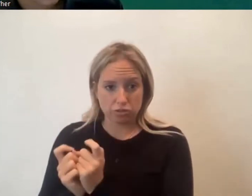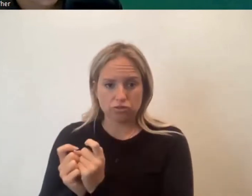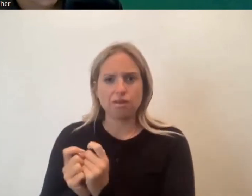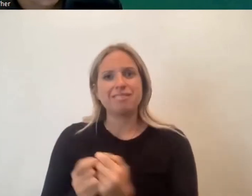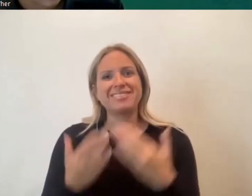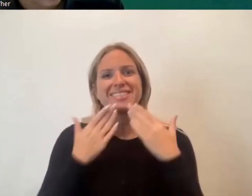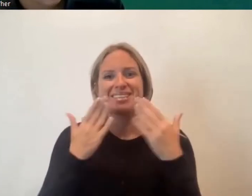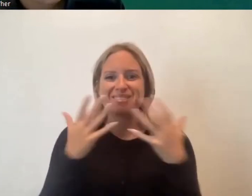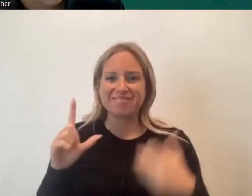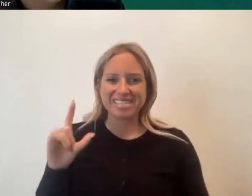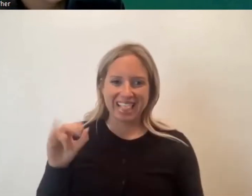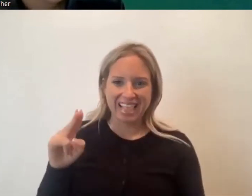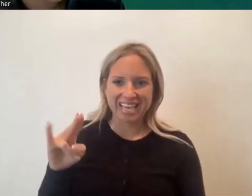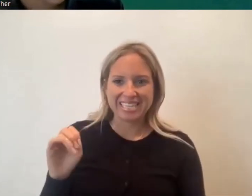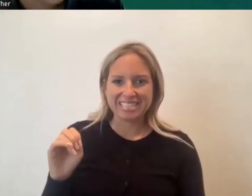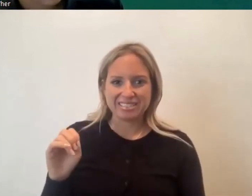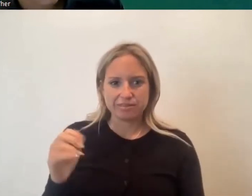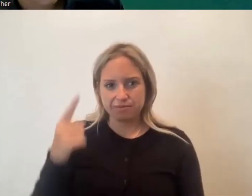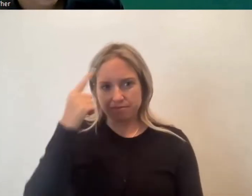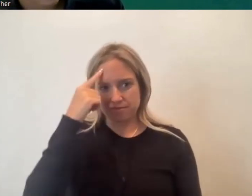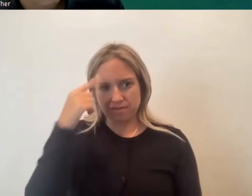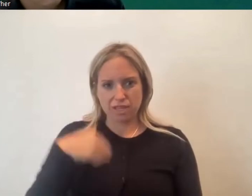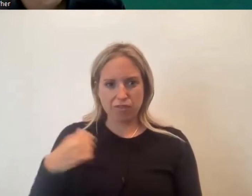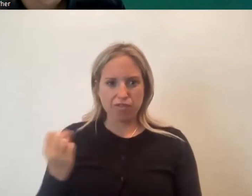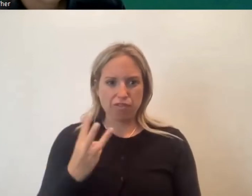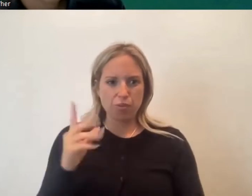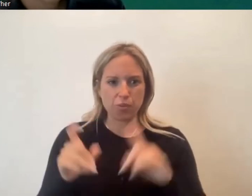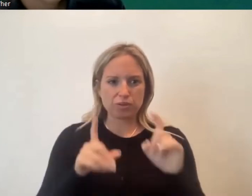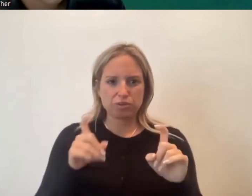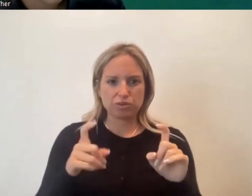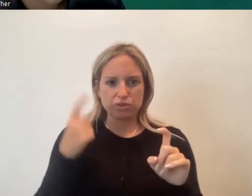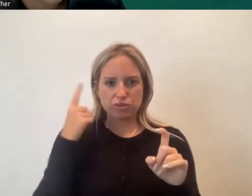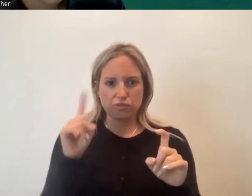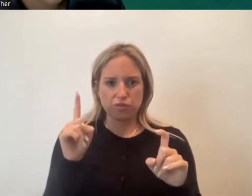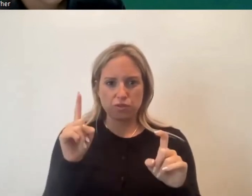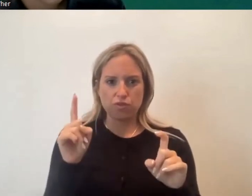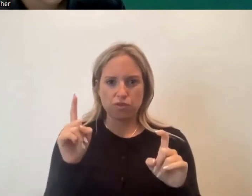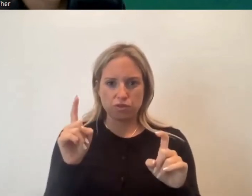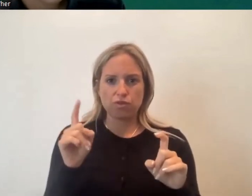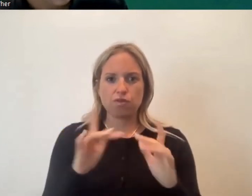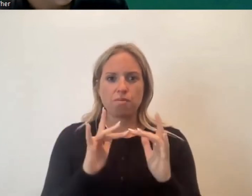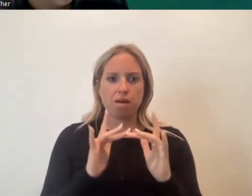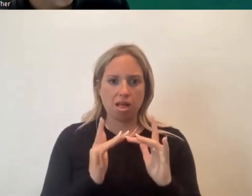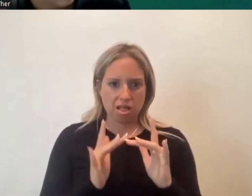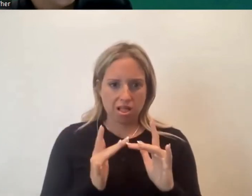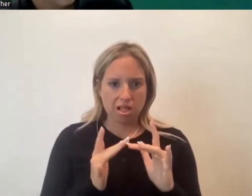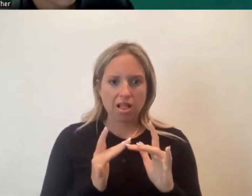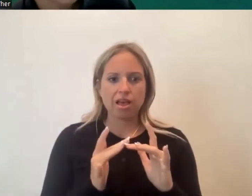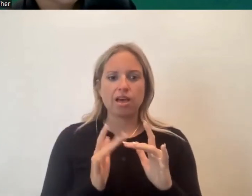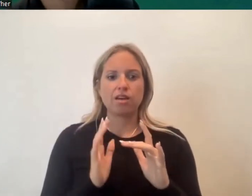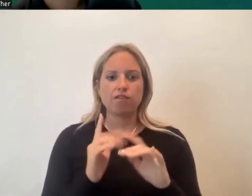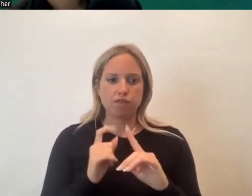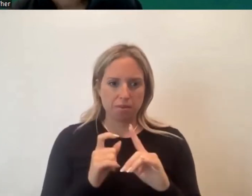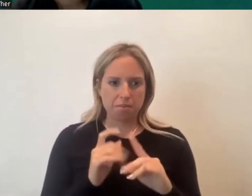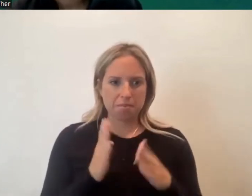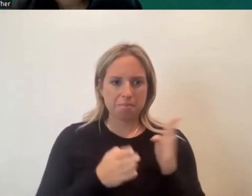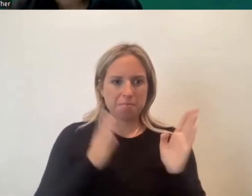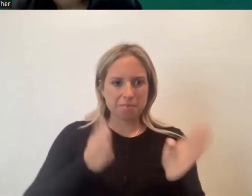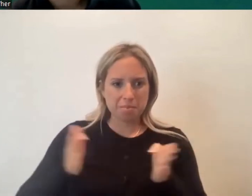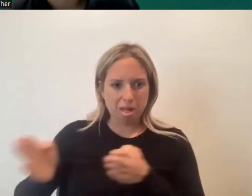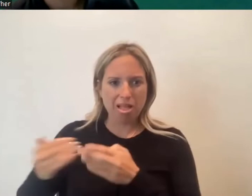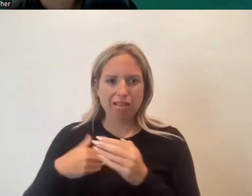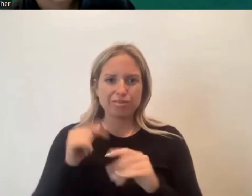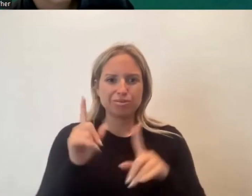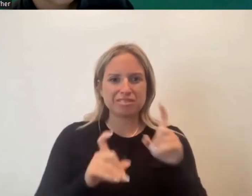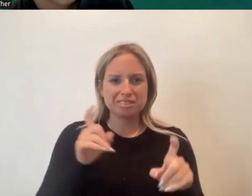I think we have a few questions for some of our attendees and I think we can jump into